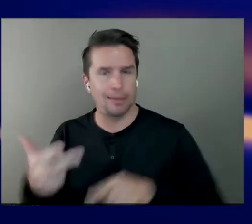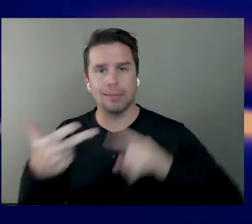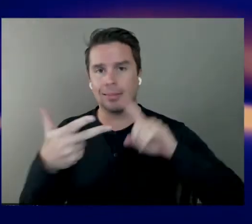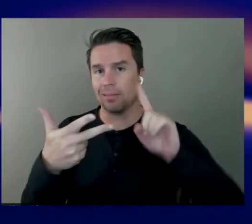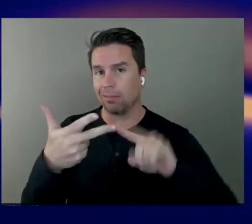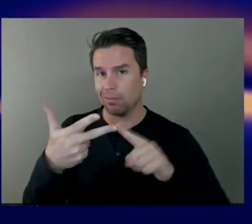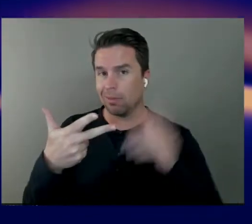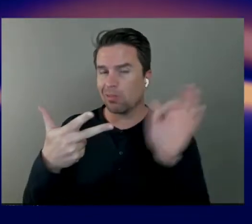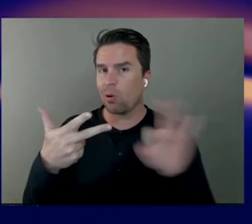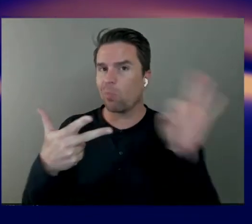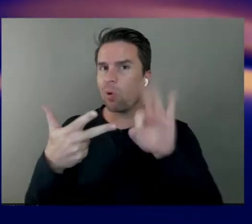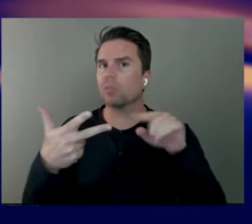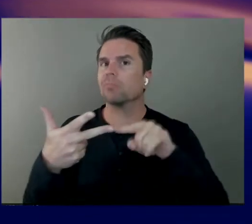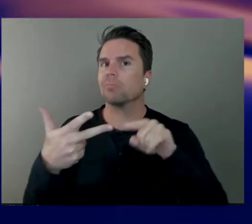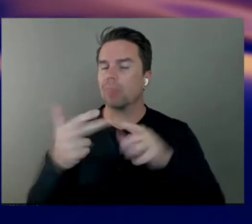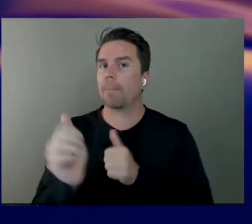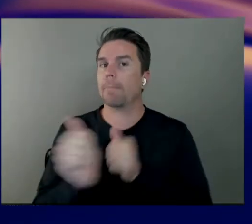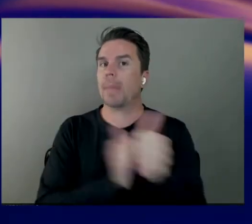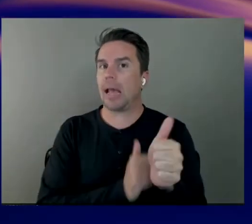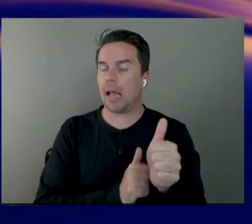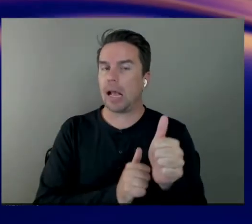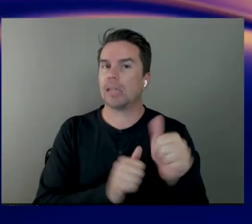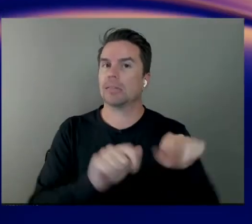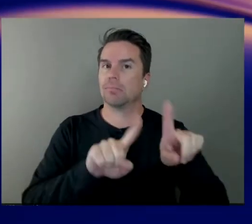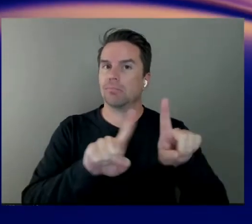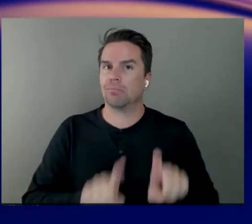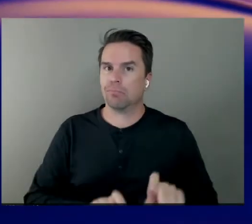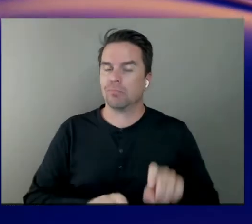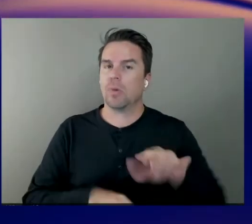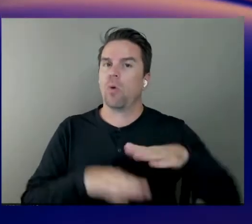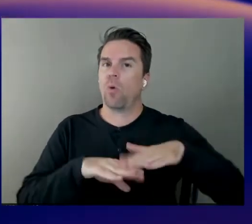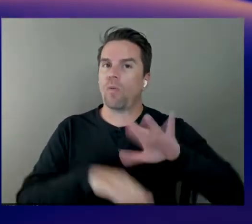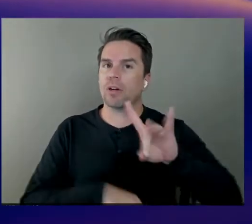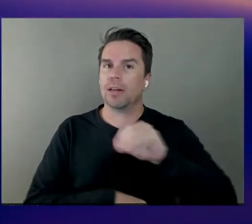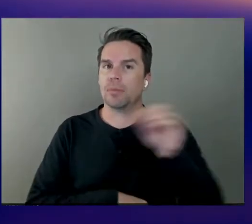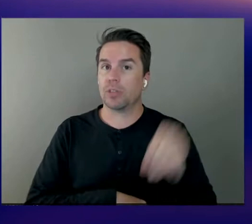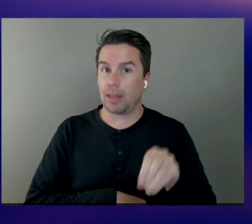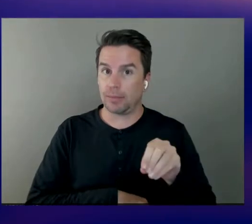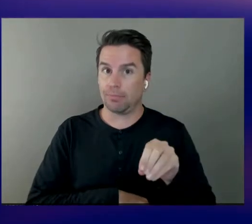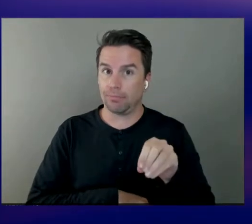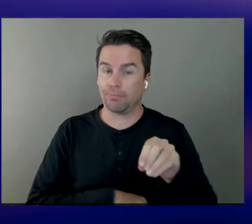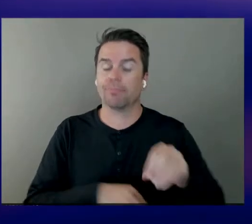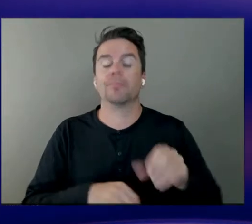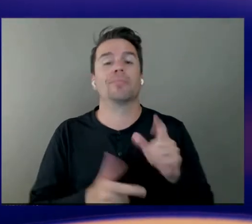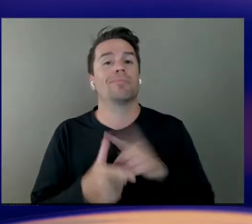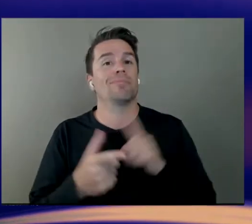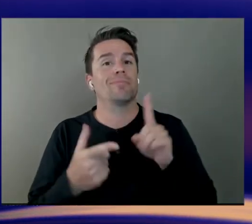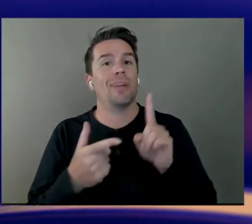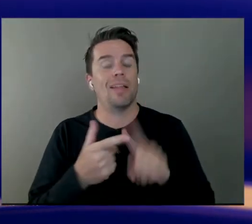pass the assessment with 80% or better. And then go to Credly to collect your digital badge.